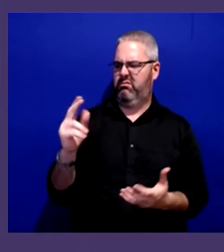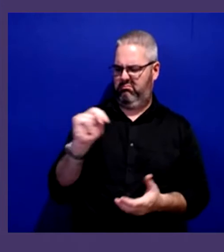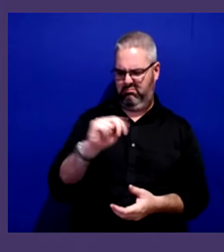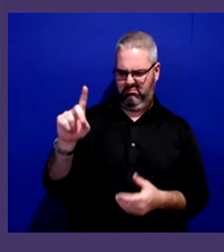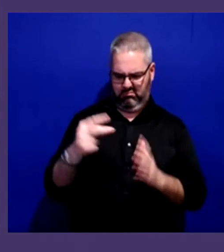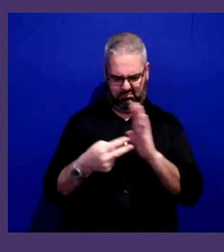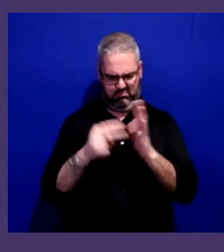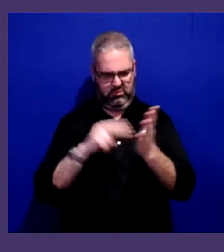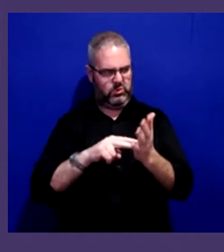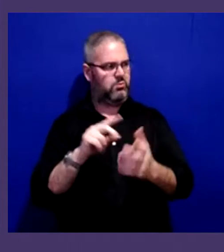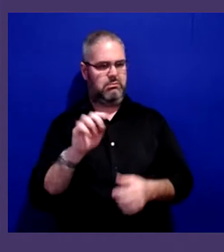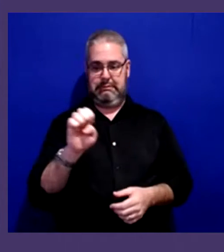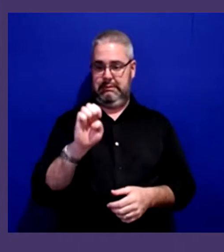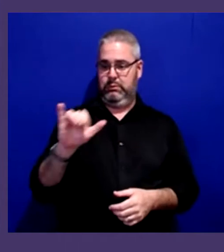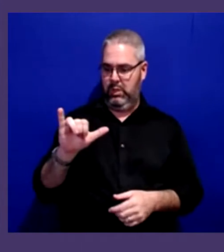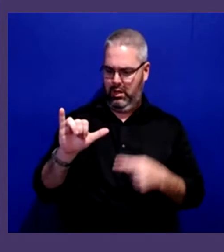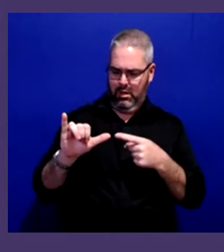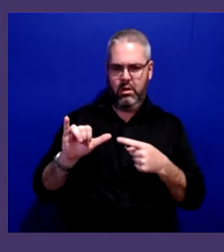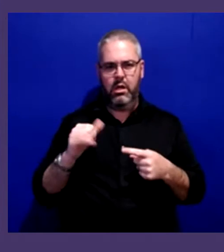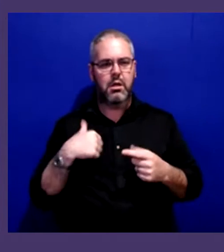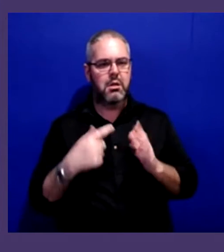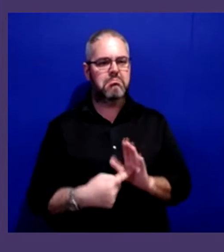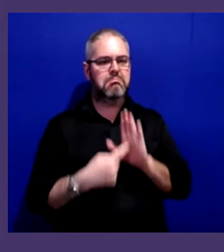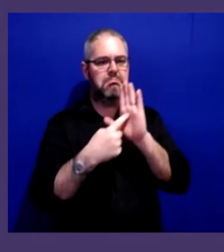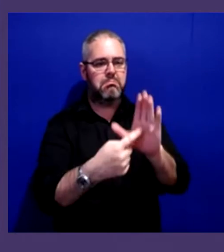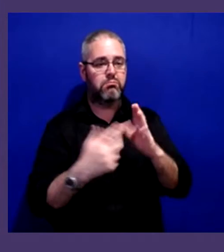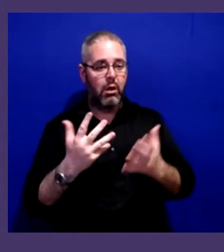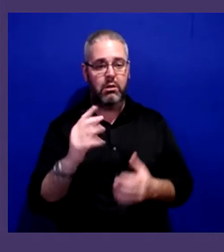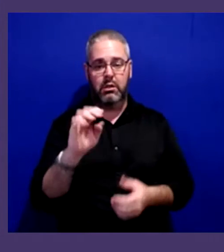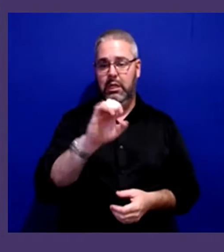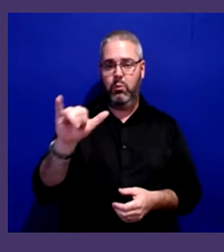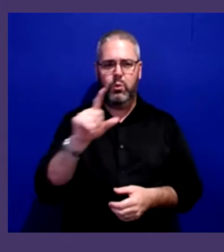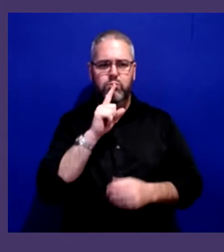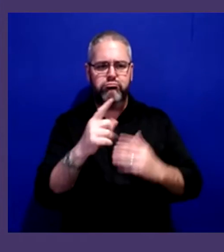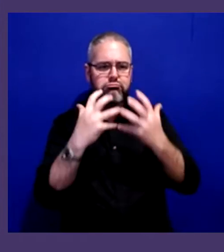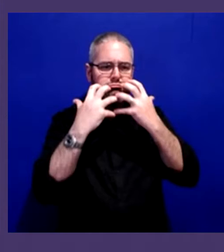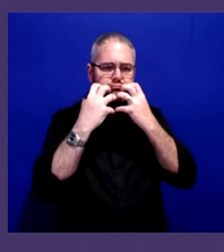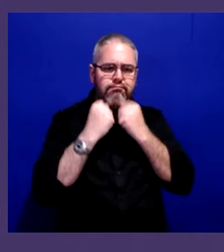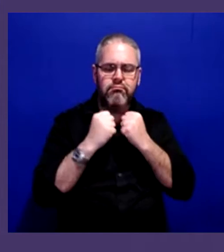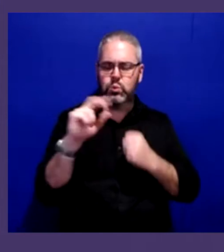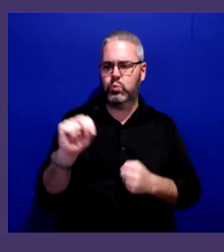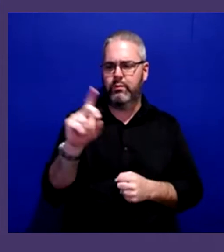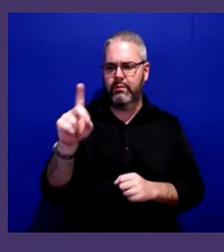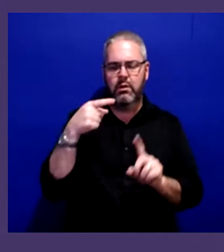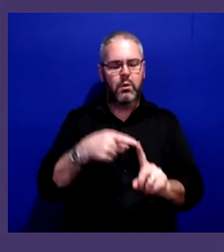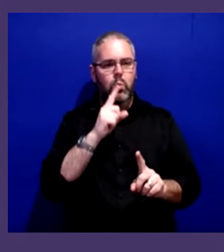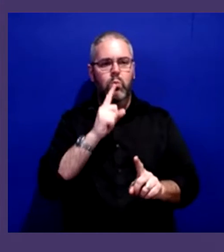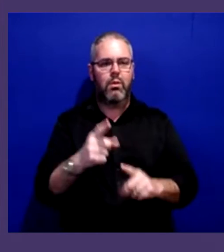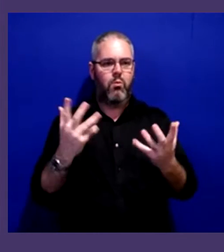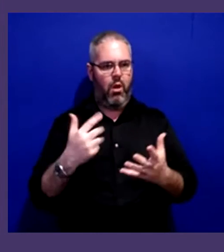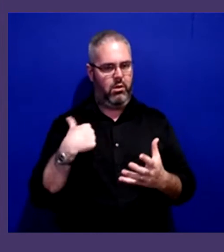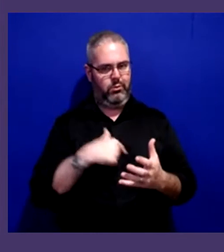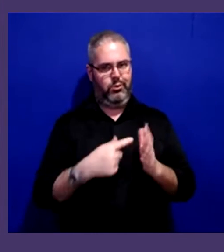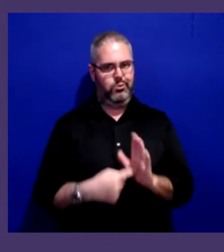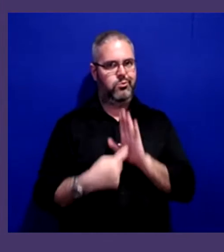I will share that EY really embraces neurodiversity as a catalyst for creativity,